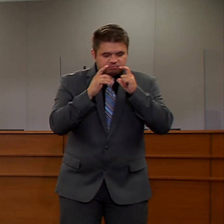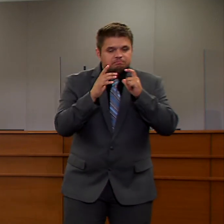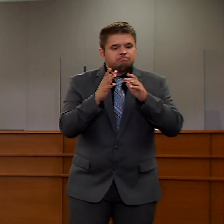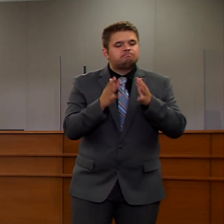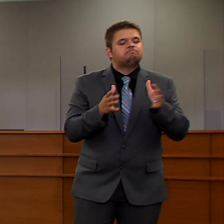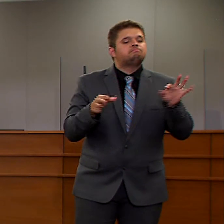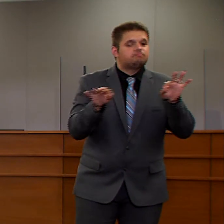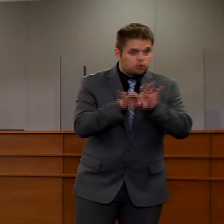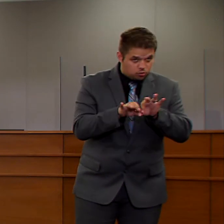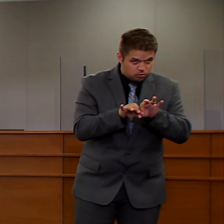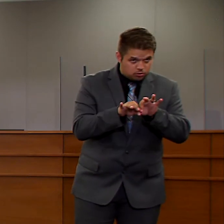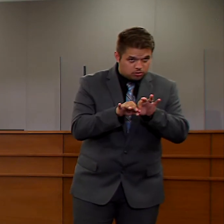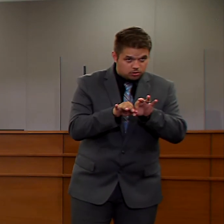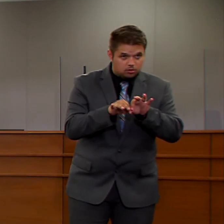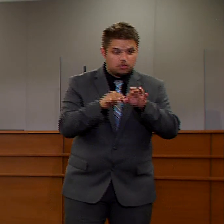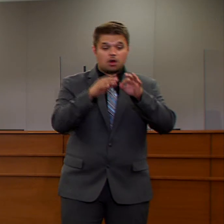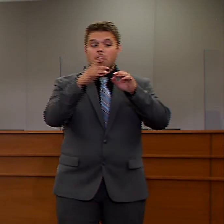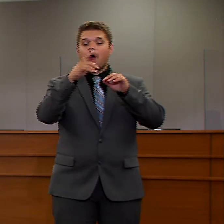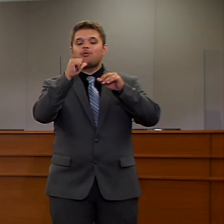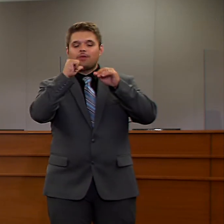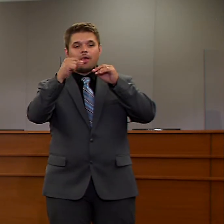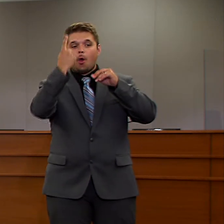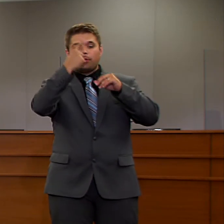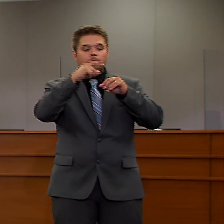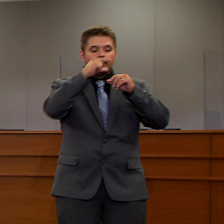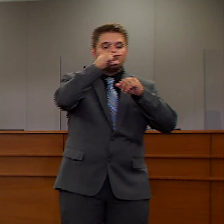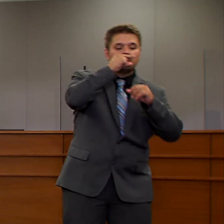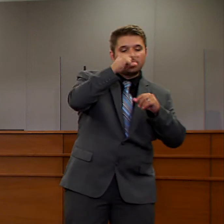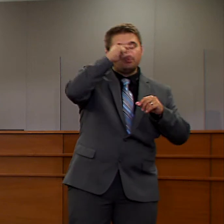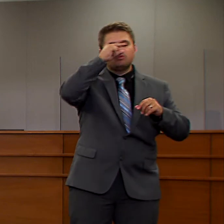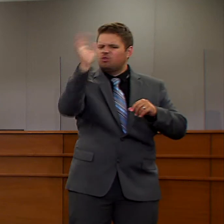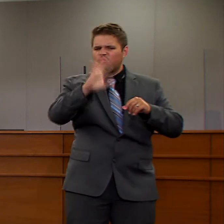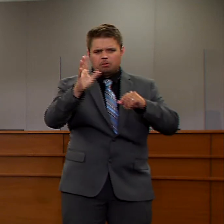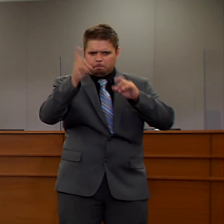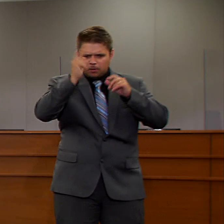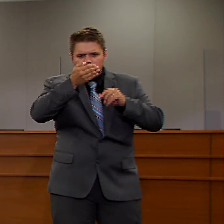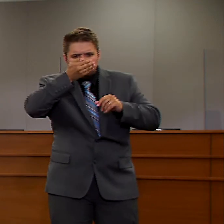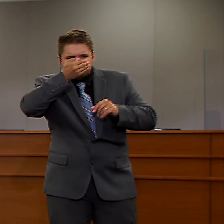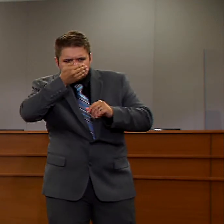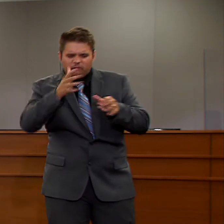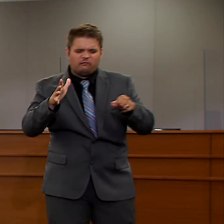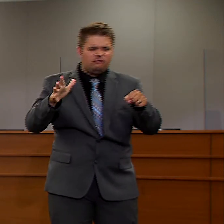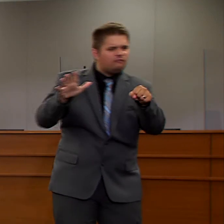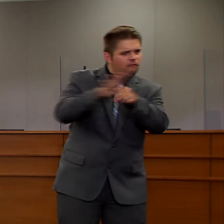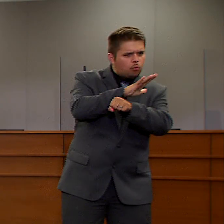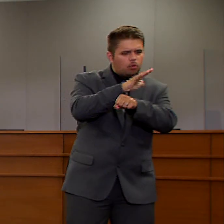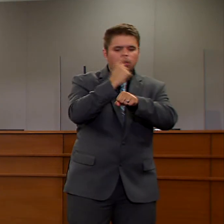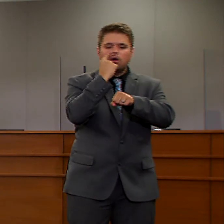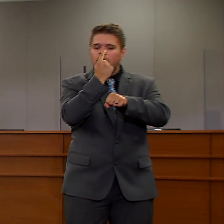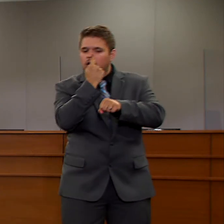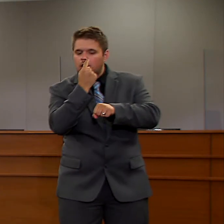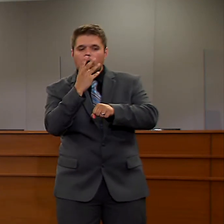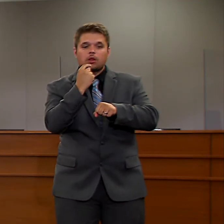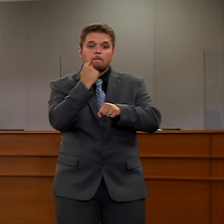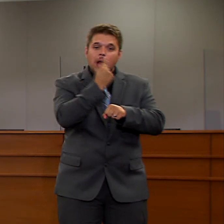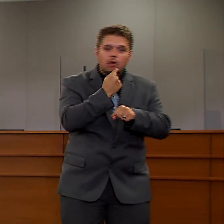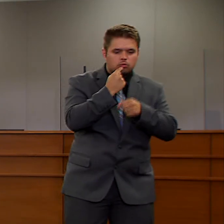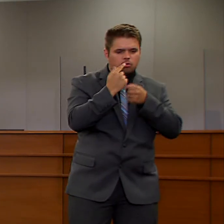water for 20 seconds after touching service surfaces that other people also touched and before eating or touching your